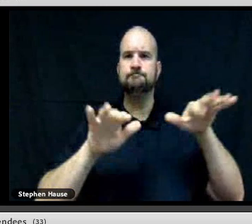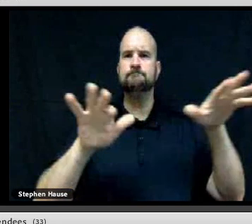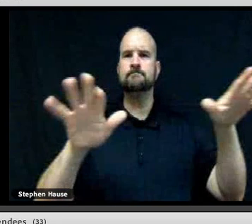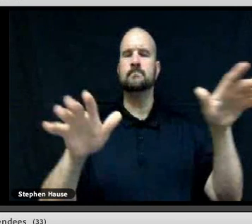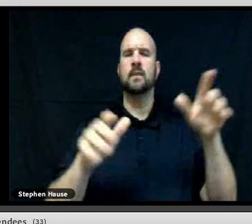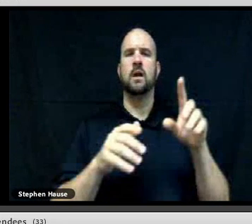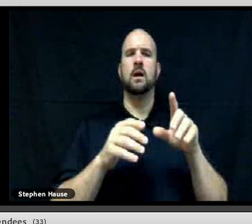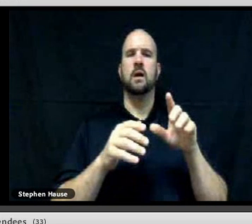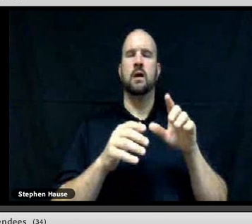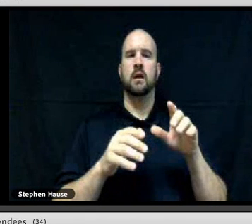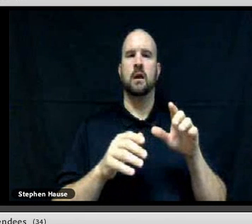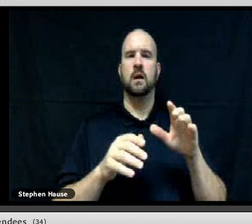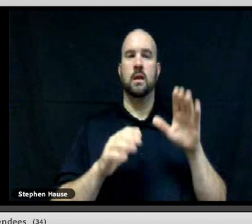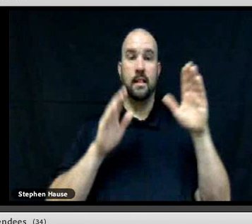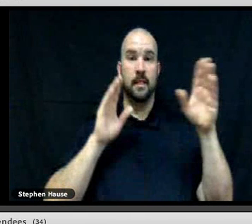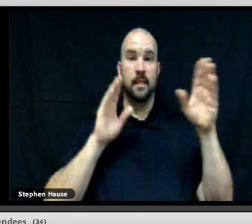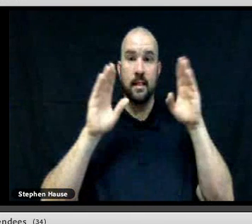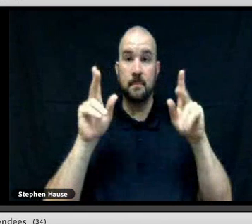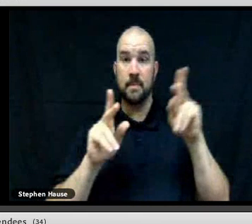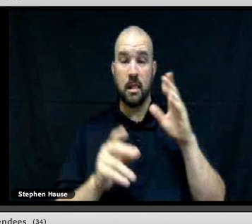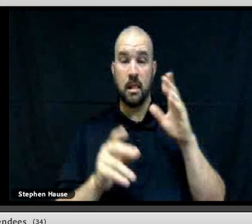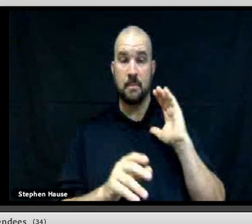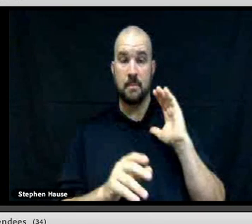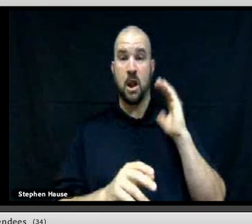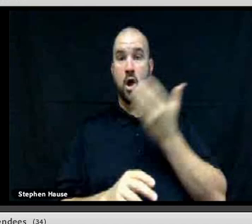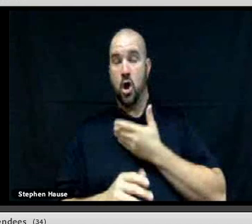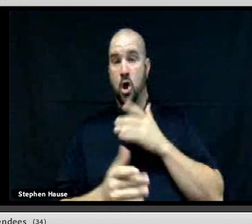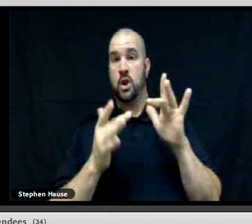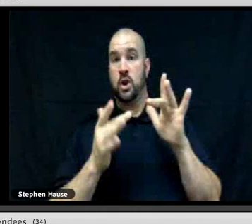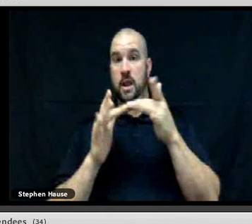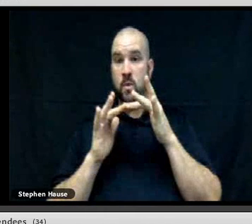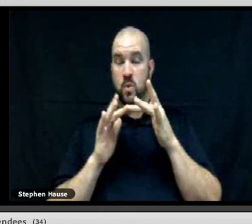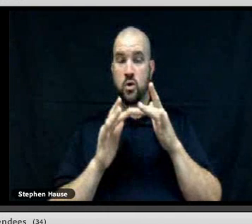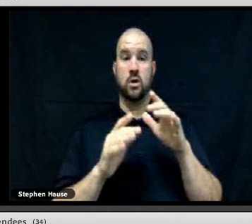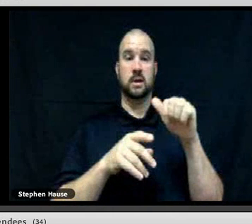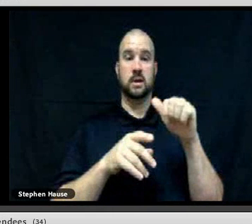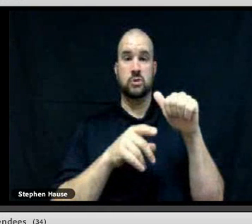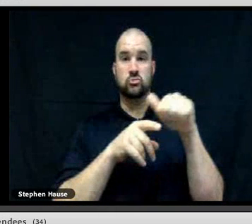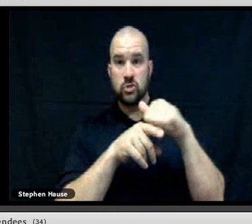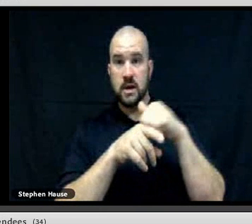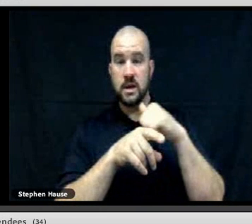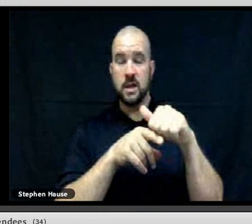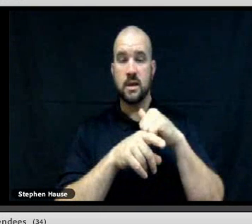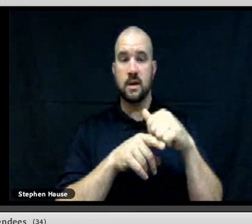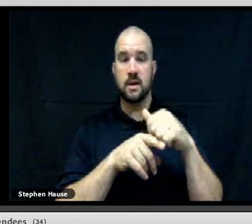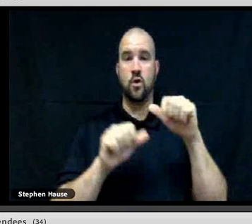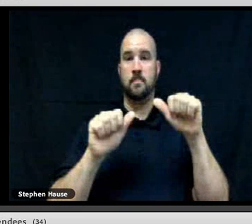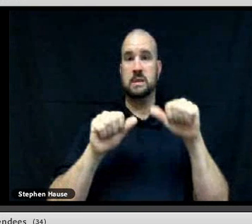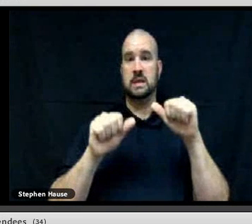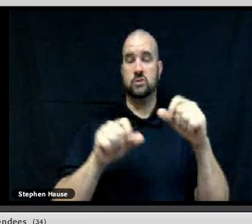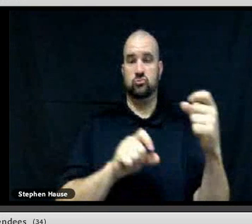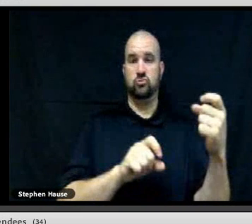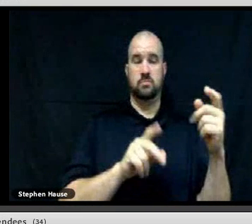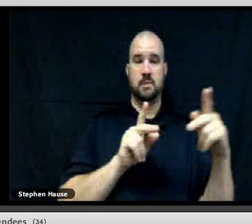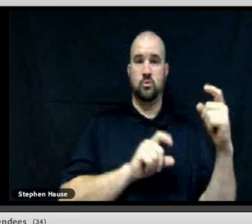um, effective training for potential, uh, contributors and for users of DPLA, as well.